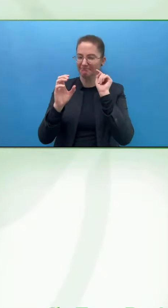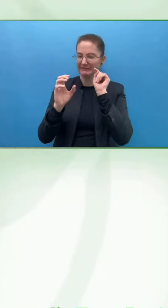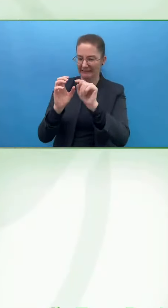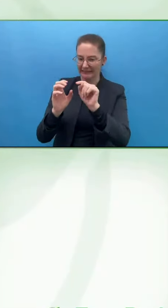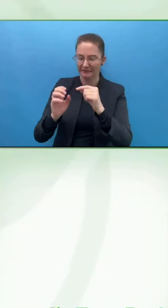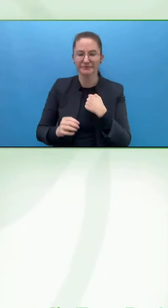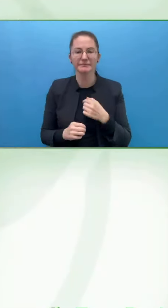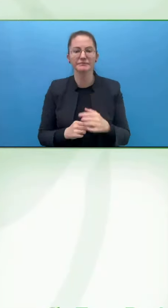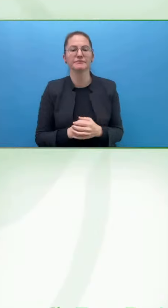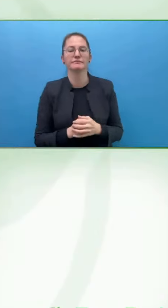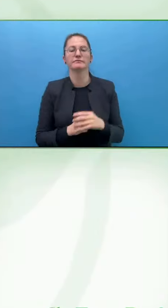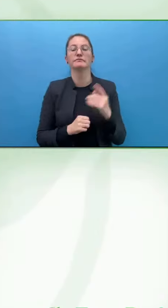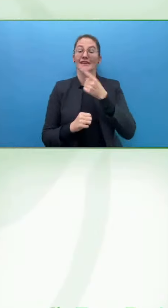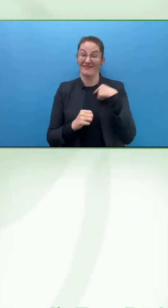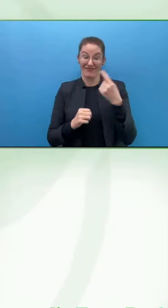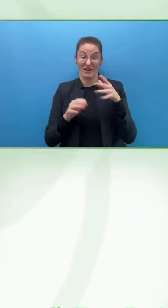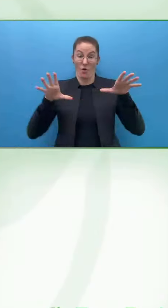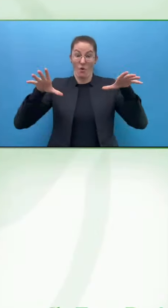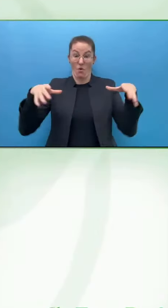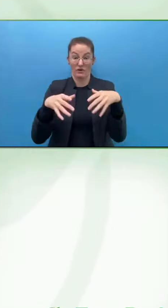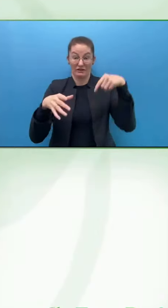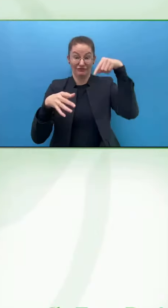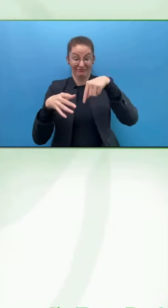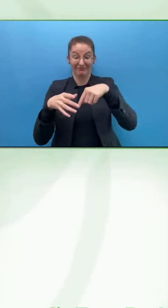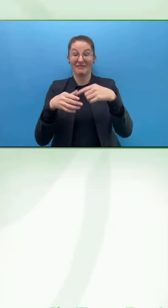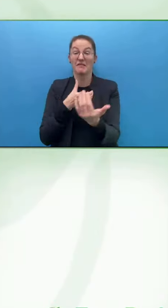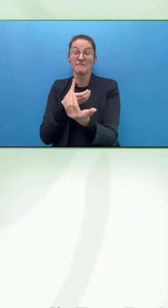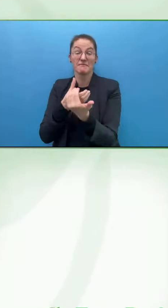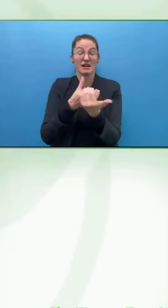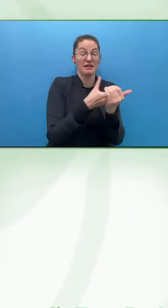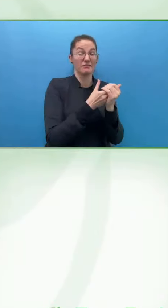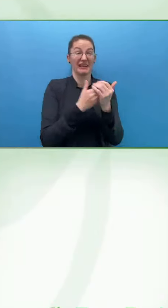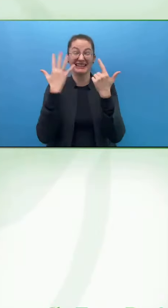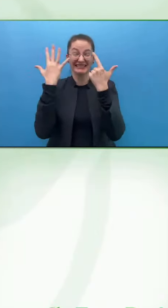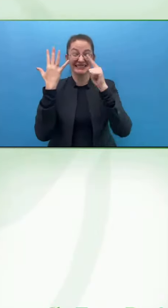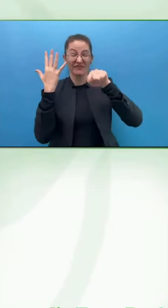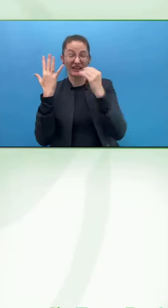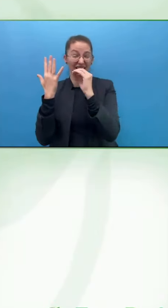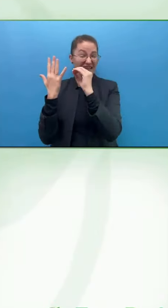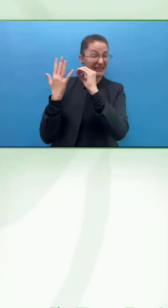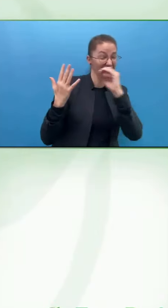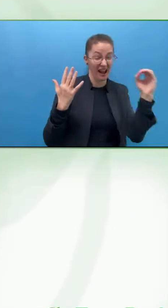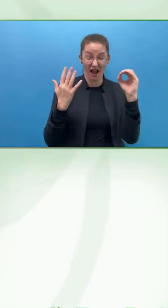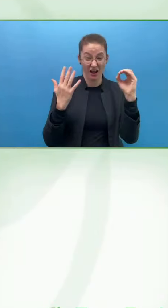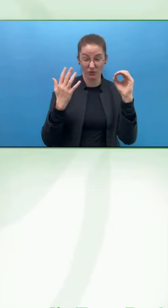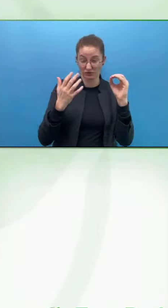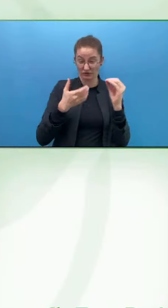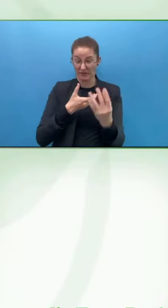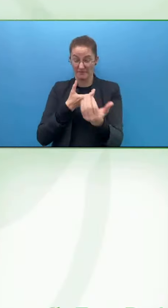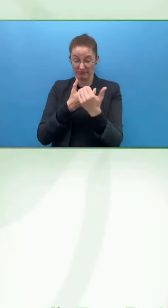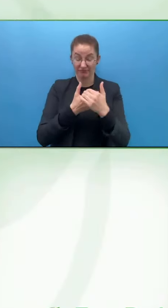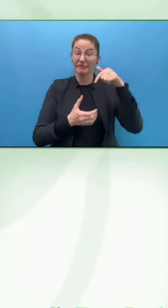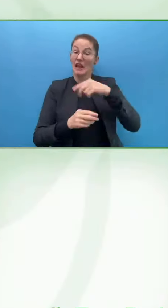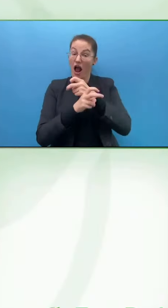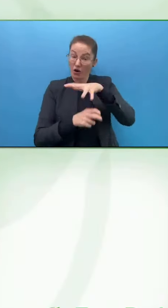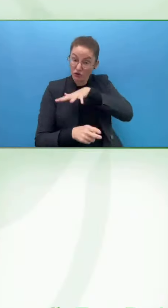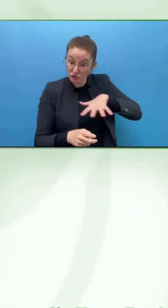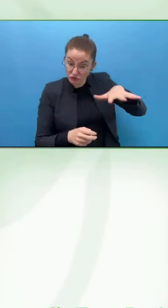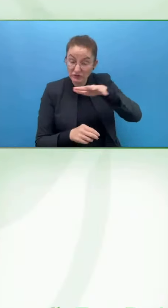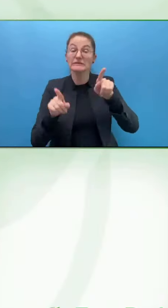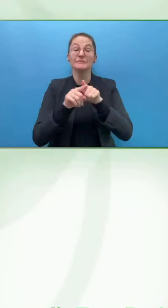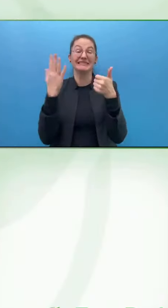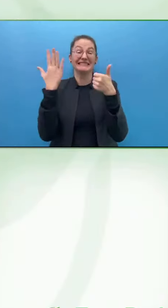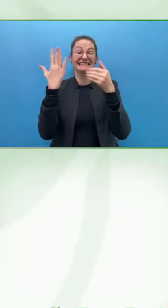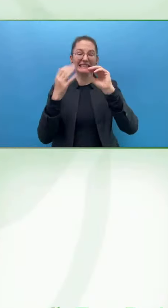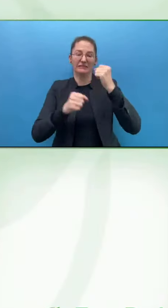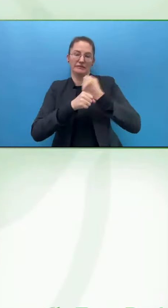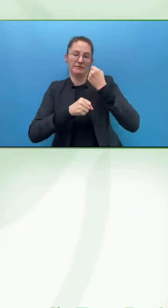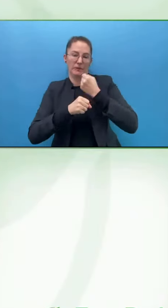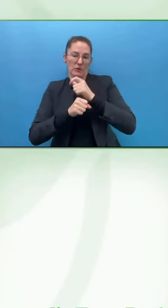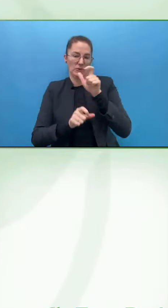Let's hand over to the next speaker from sight Savers in the United Kingdom, India, and in